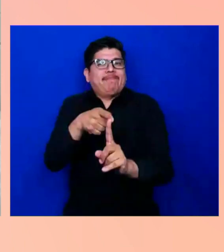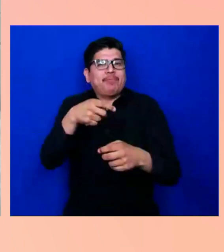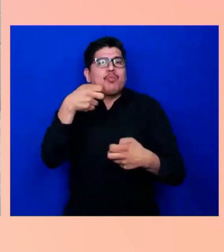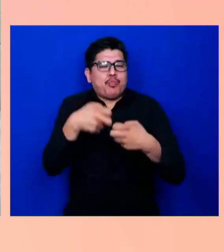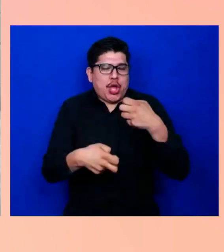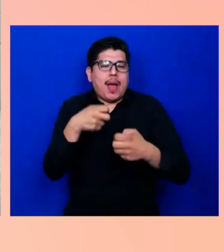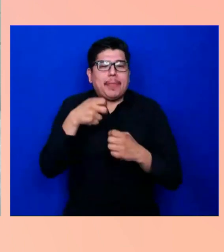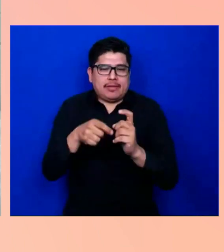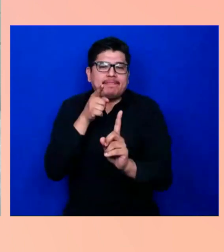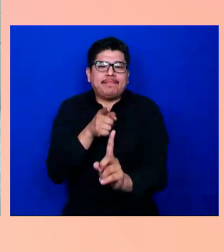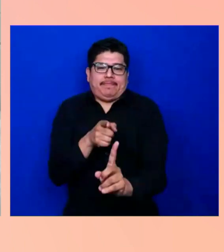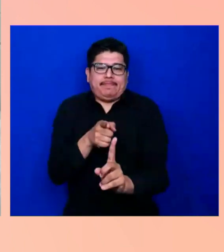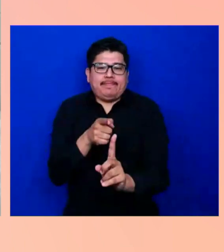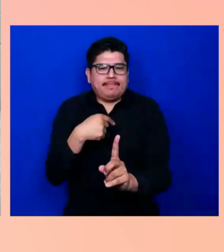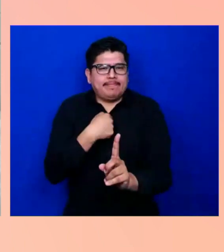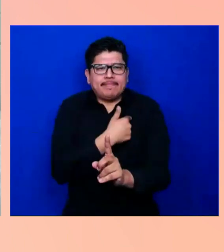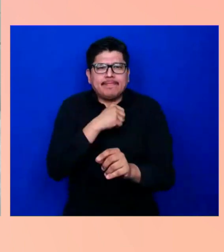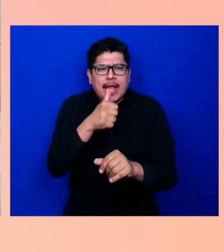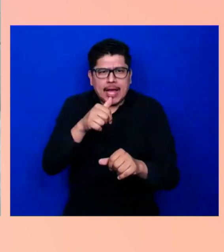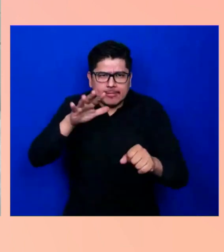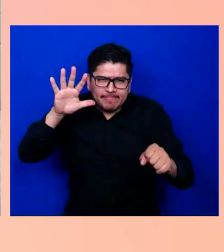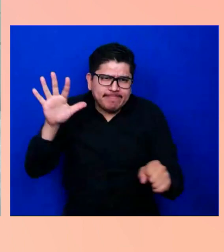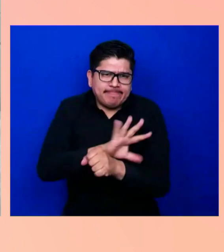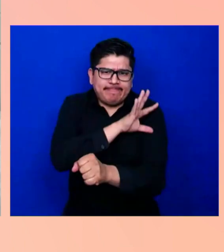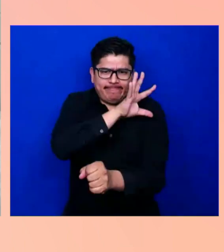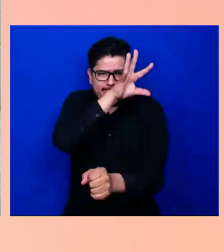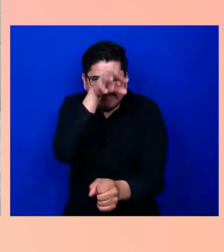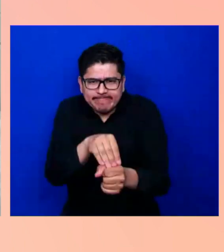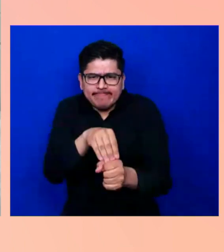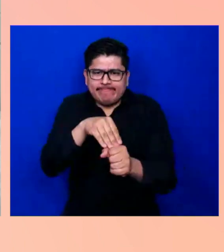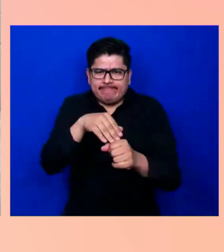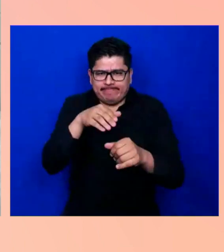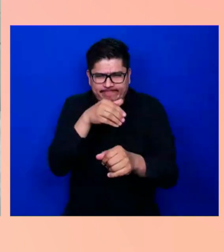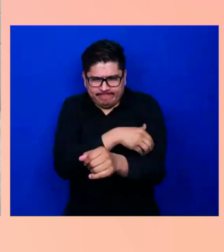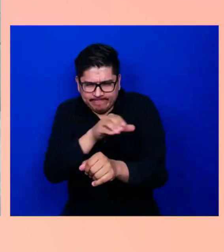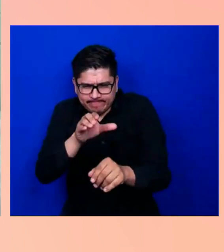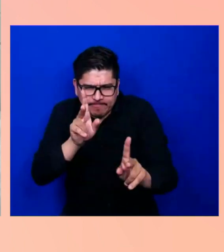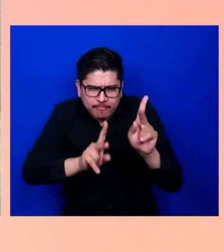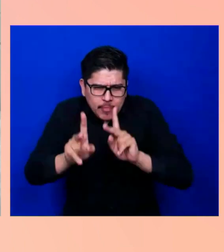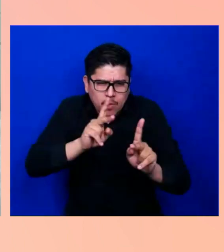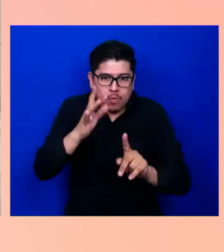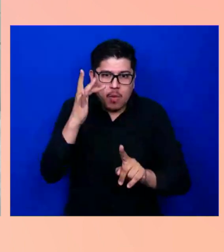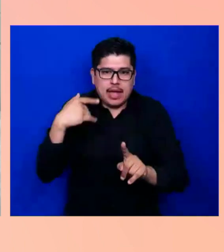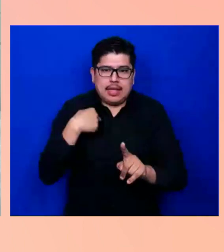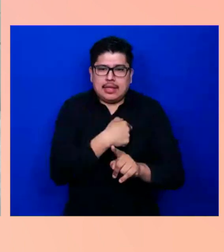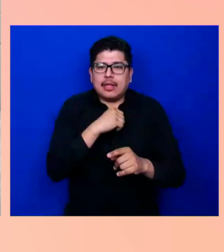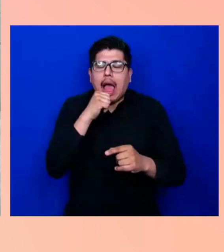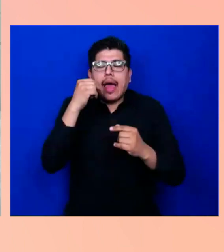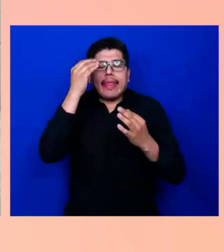our people because we're not considering everything that goes into making the right long-term match